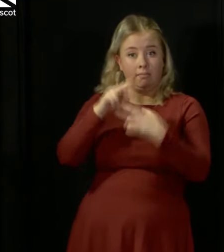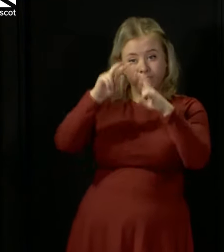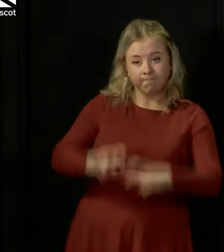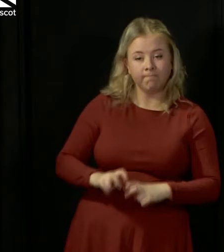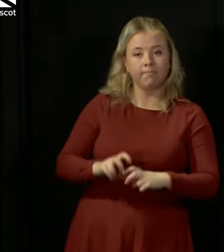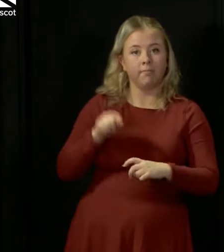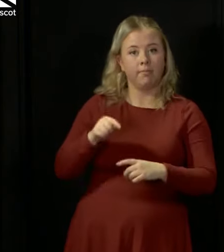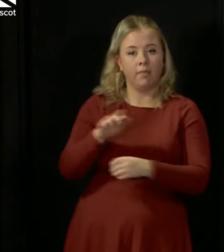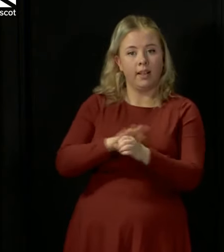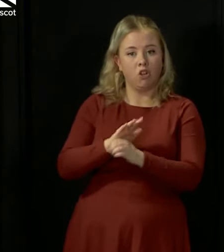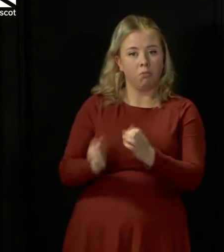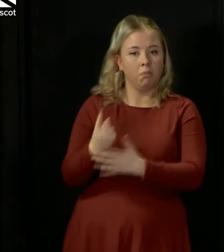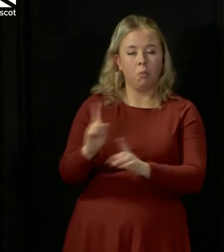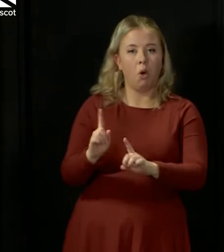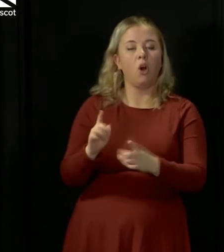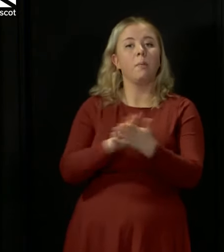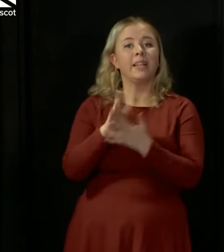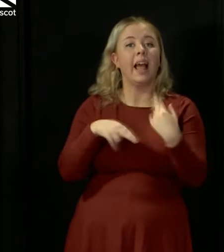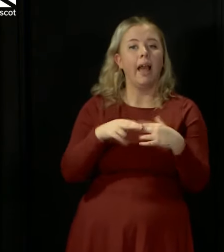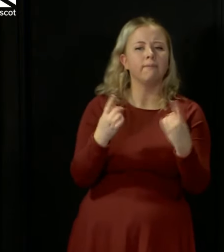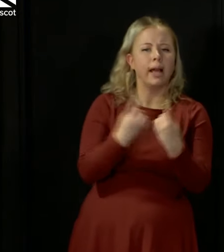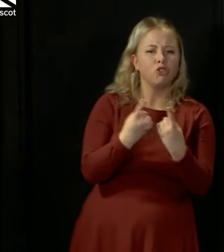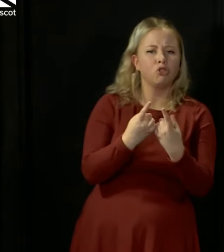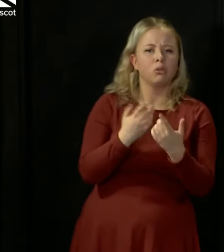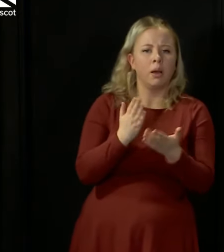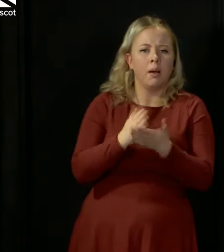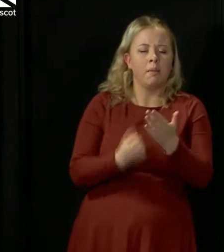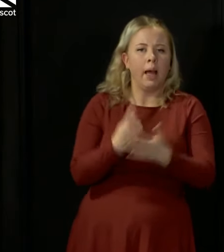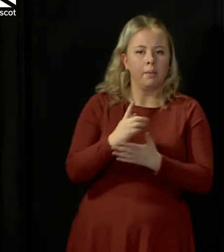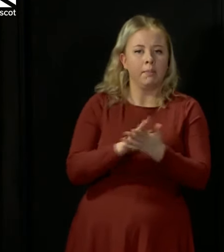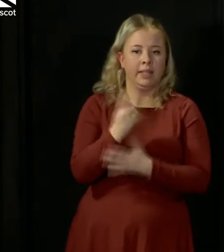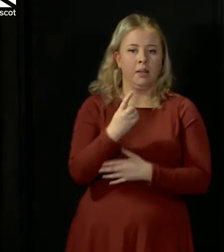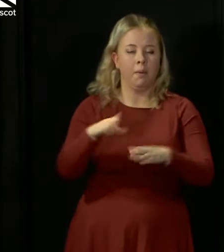contracting the virus in the workplace there is proper learning from that. I am simply